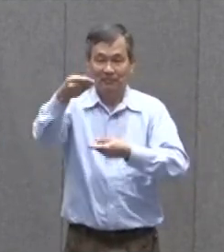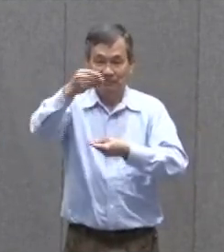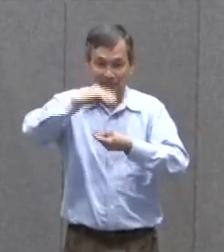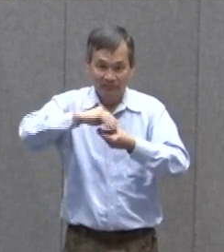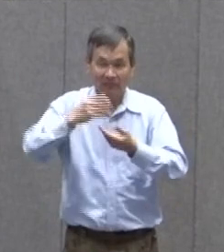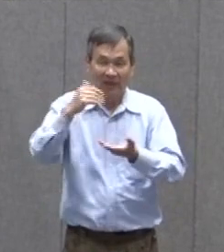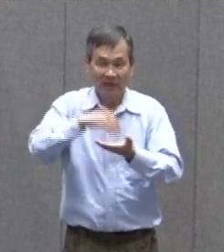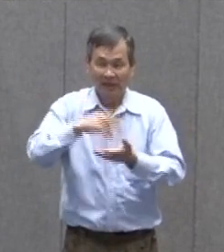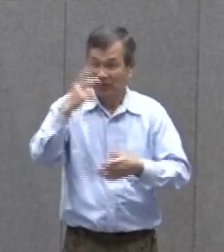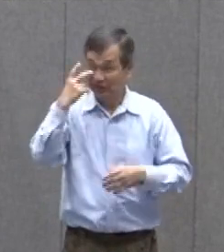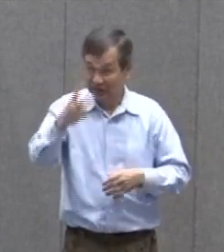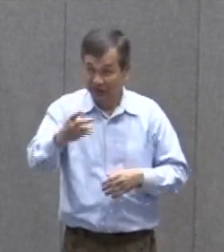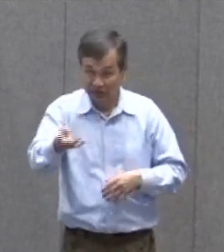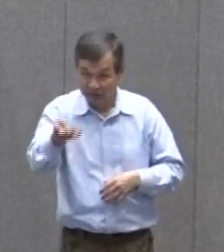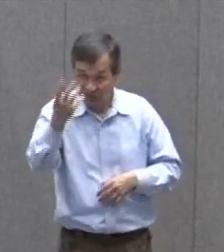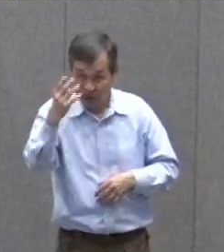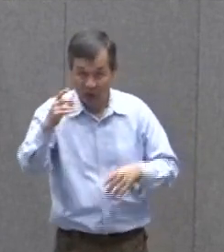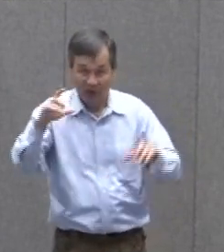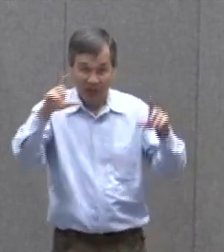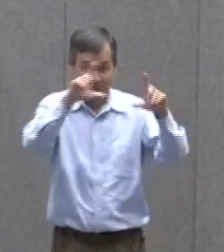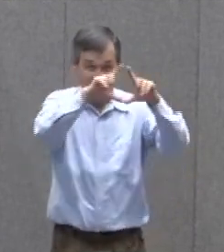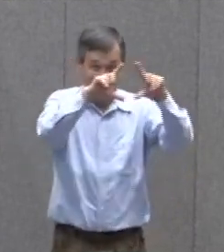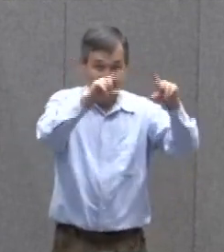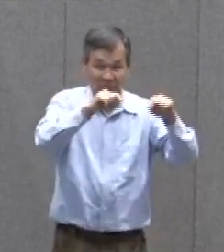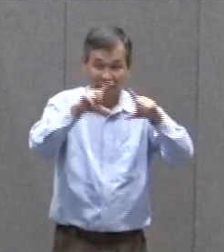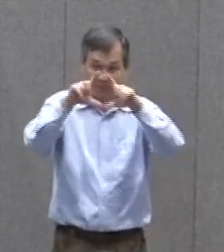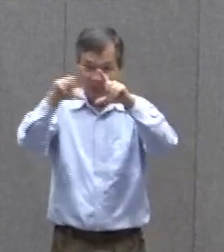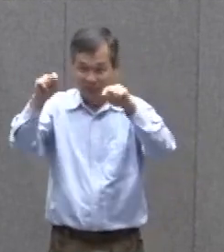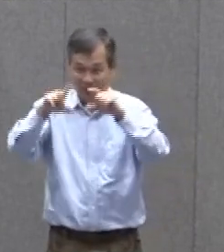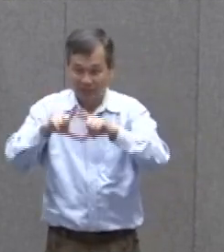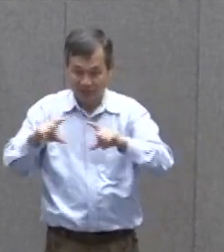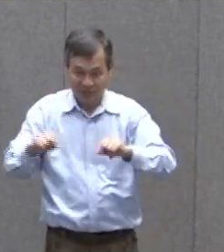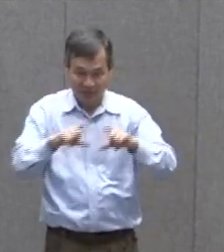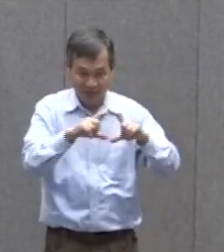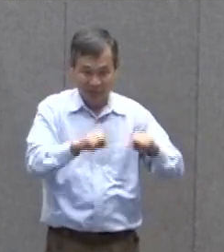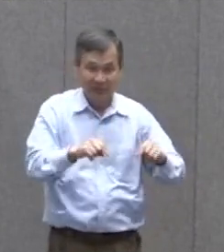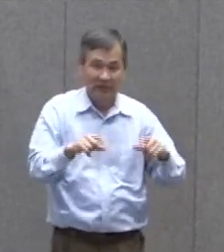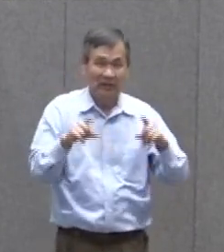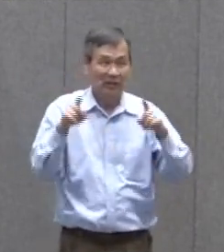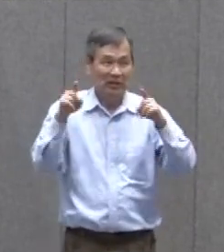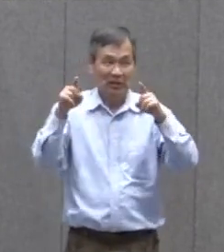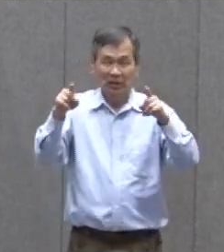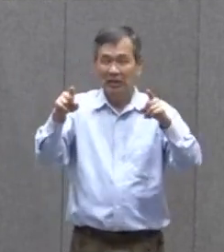and our goal is to have small pieces that are about half the size of these sections.